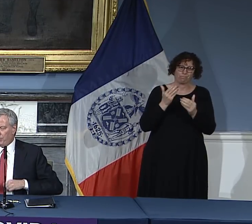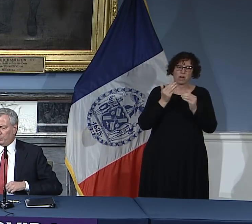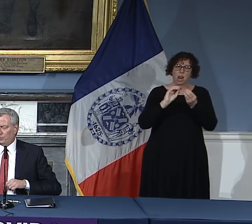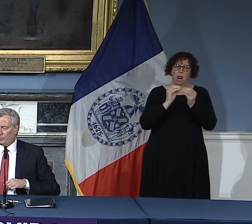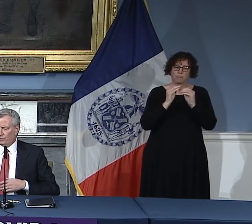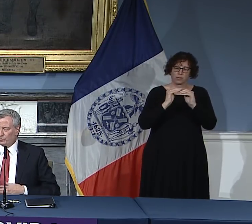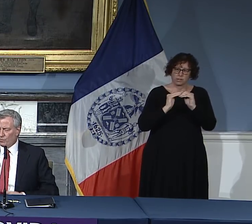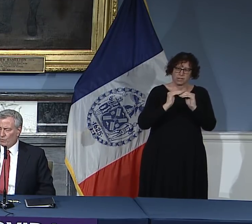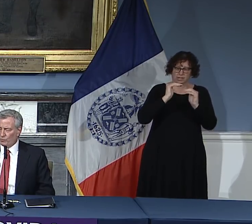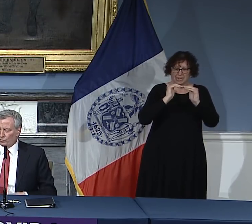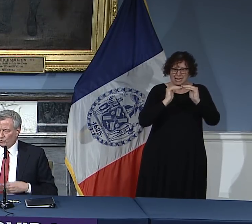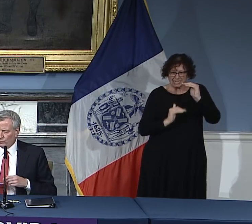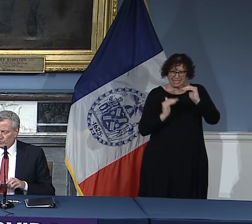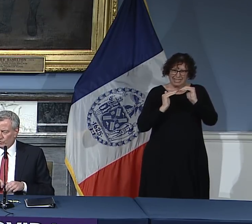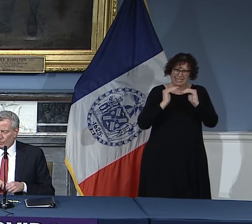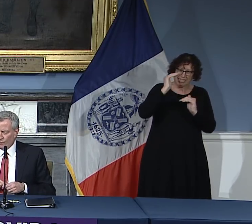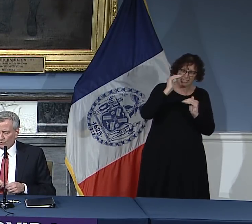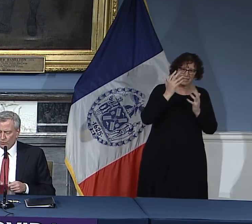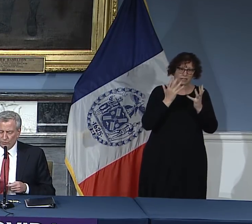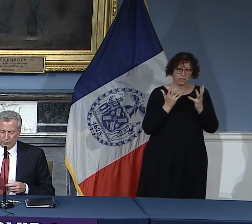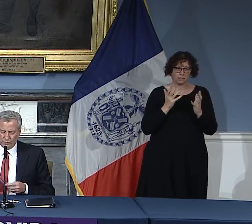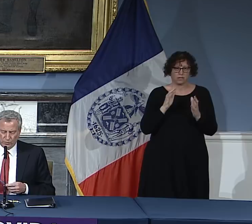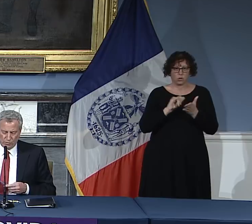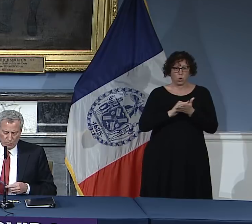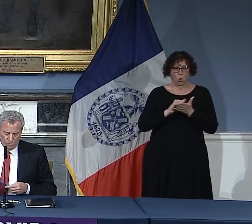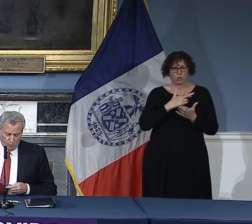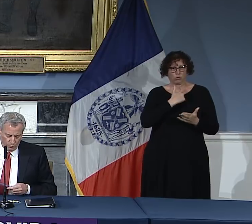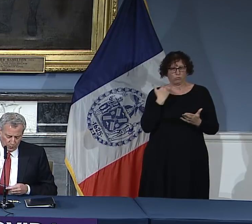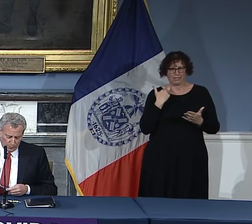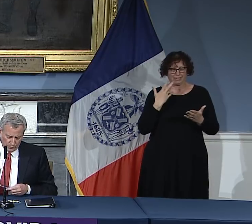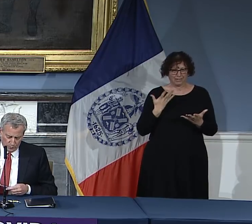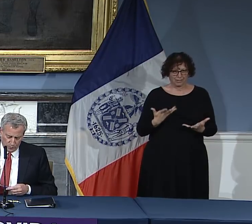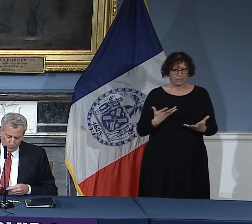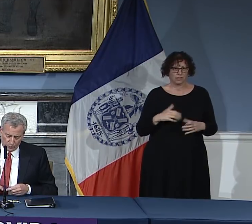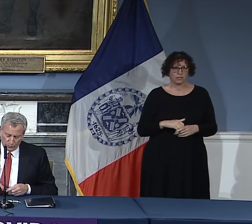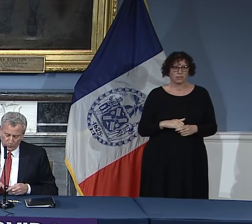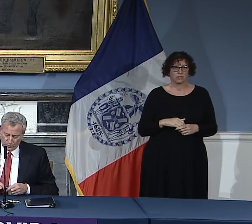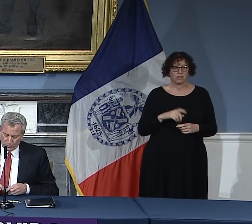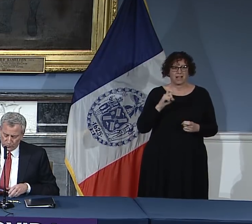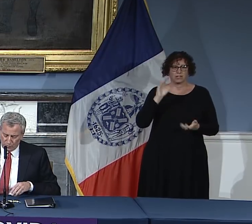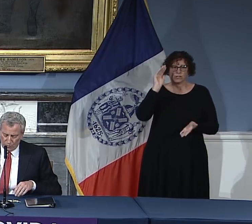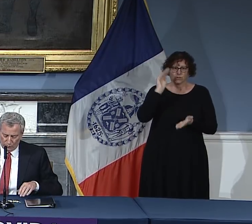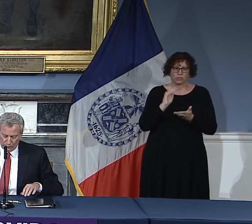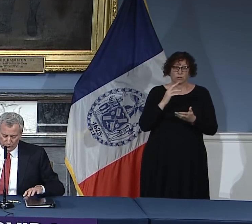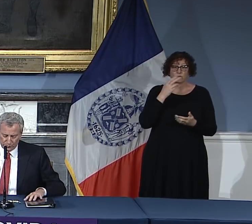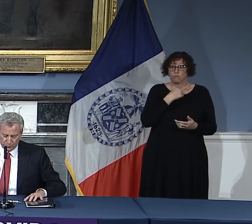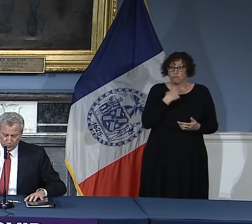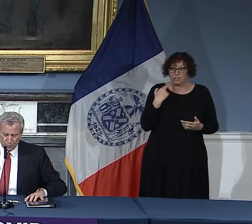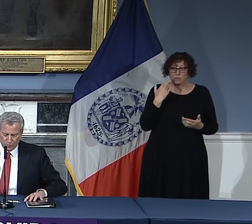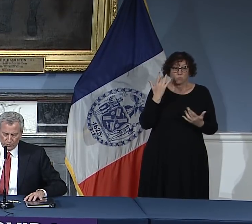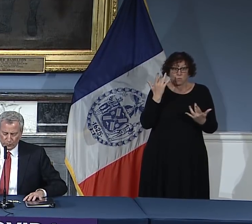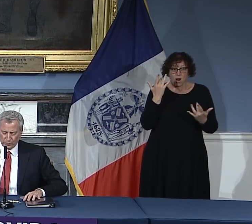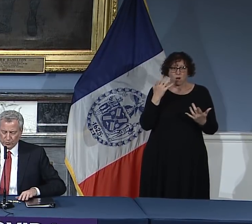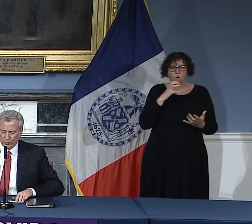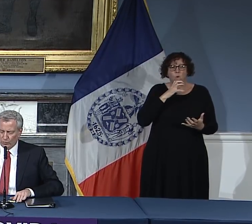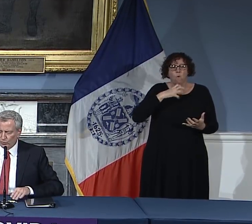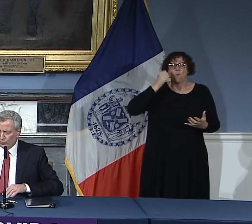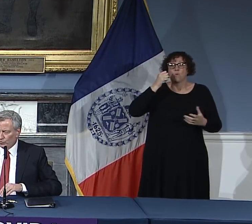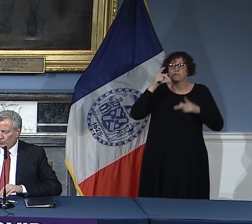POTENTIAL RISK AND HARM TO W NE YORKERS, THOSE THAT ARE MOST VULNERABLE TO THIS VIRUS, THOSE